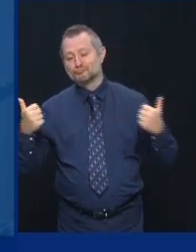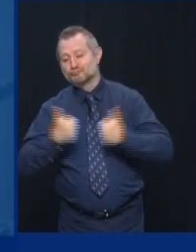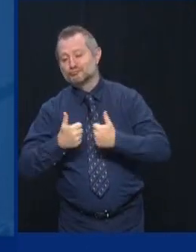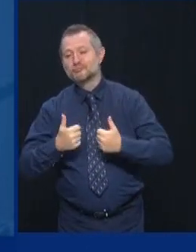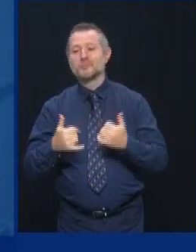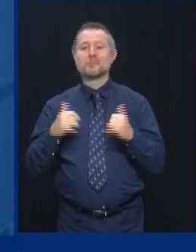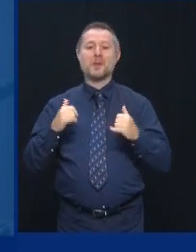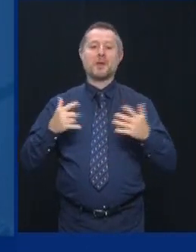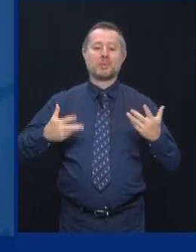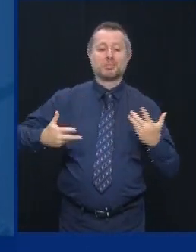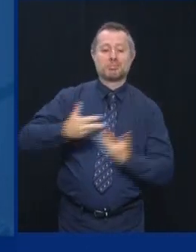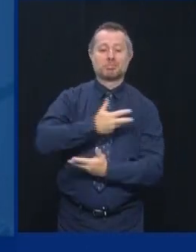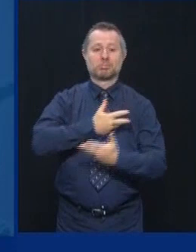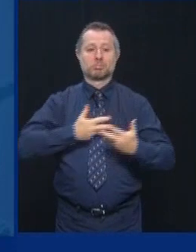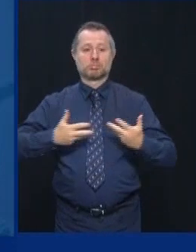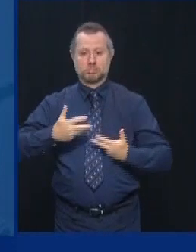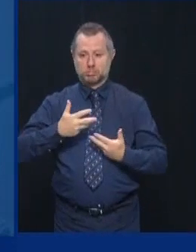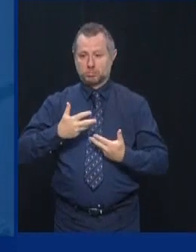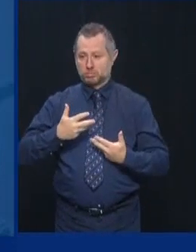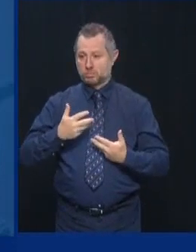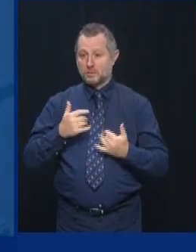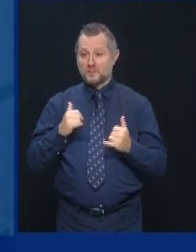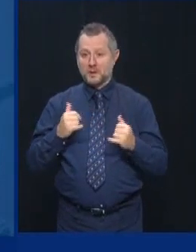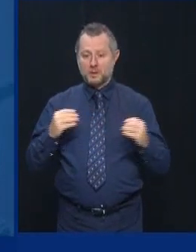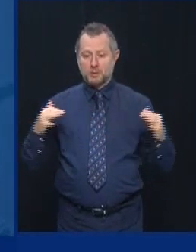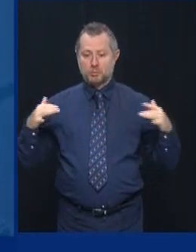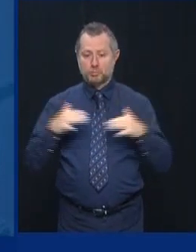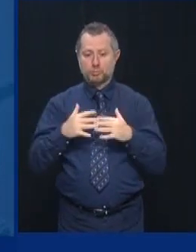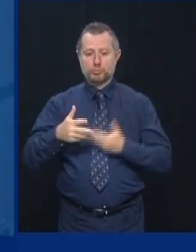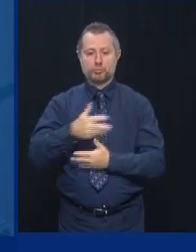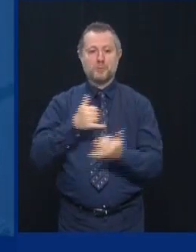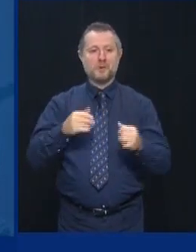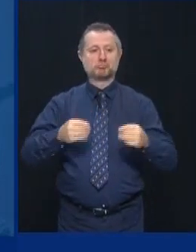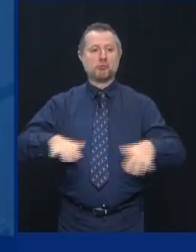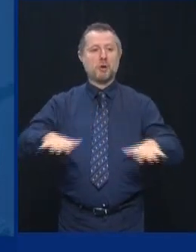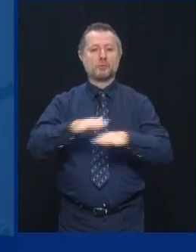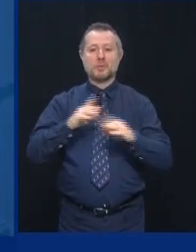SCHOOL. BUT OUR CHILDREN ARE ON THE SAME HOCKEY TEAM.